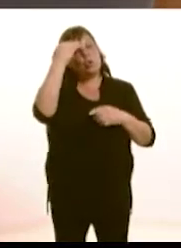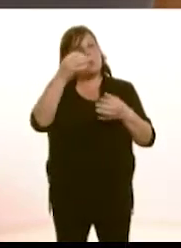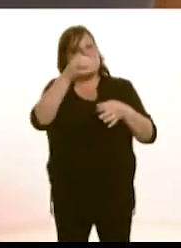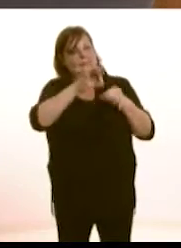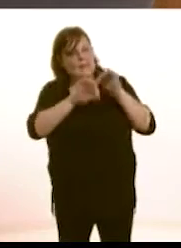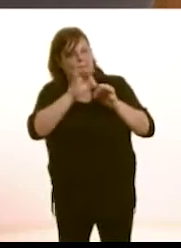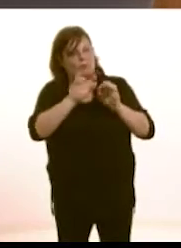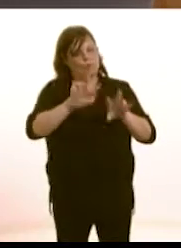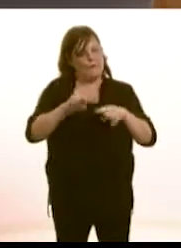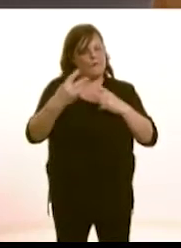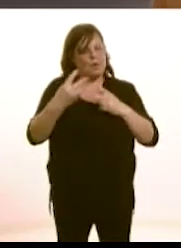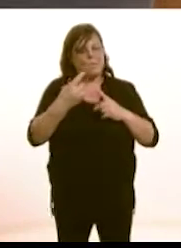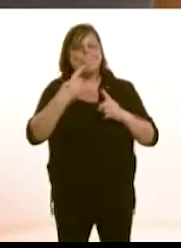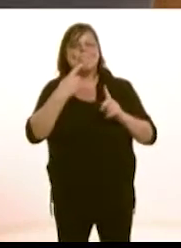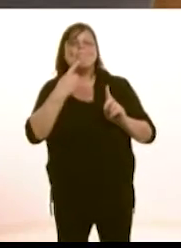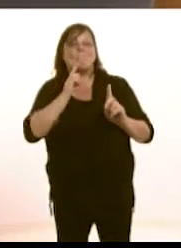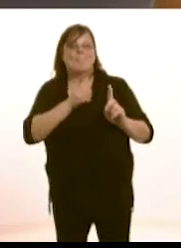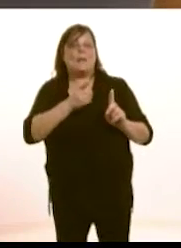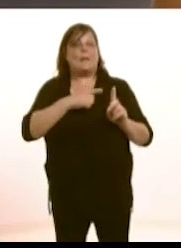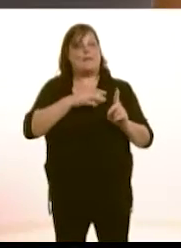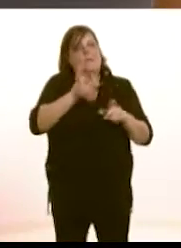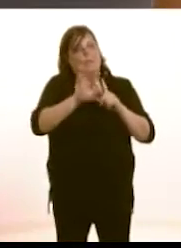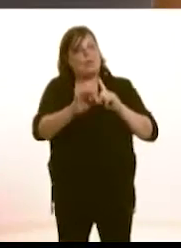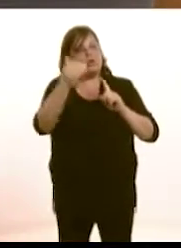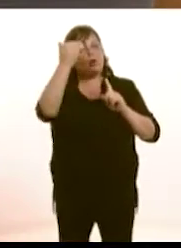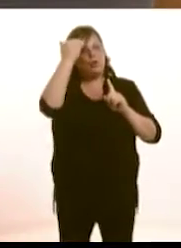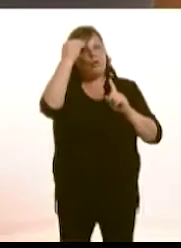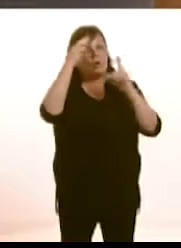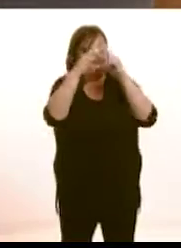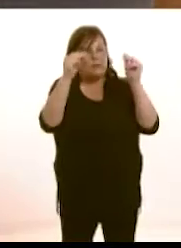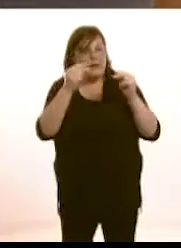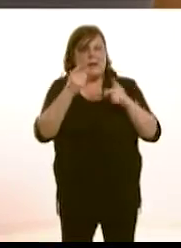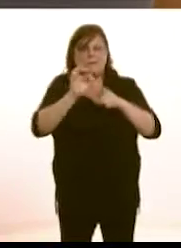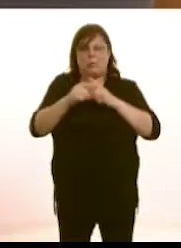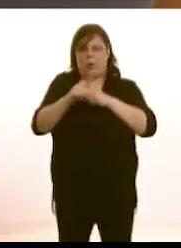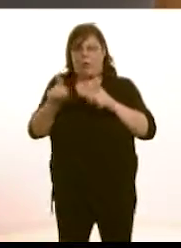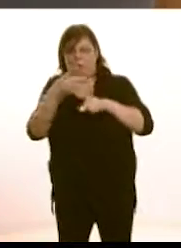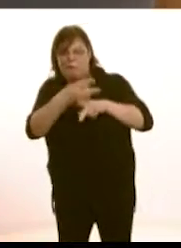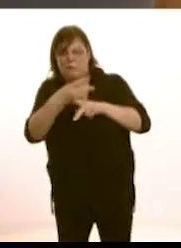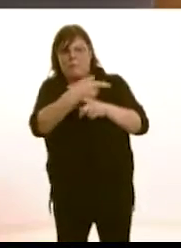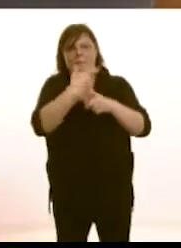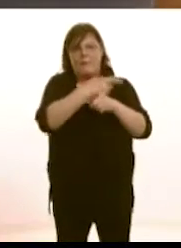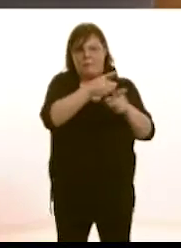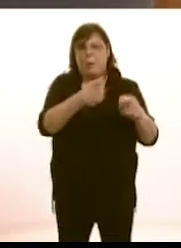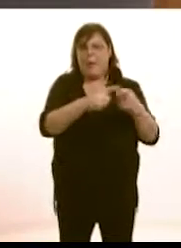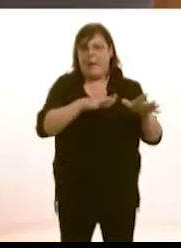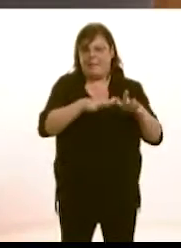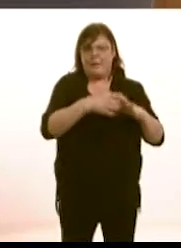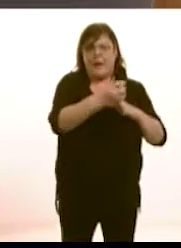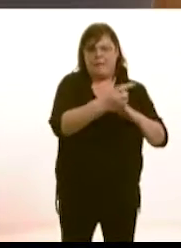role neurology specialist nurses, such as those caring for people with epilepsy, can have in supporting people to manage their condition effectively.